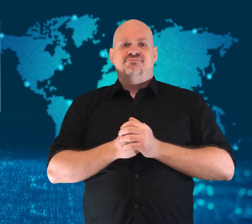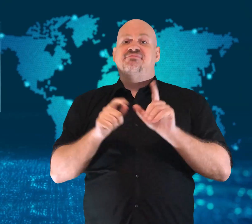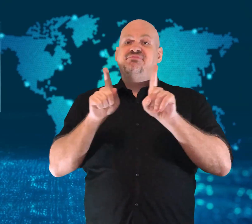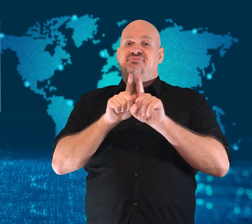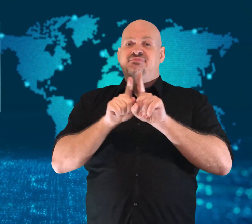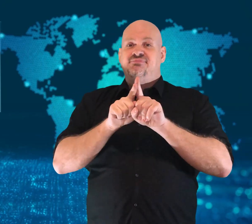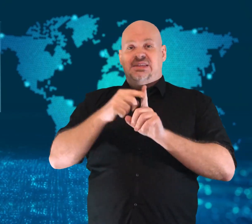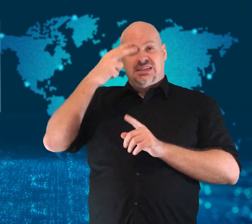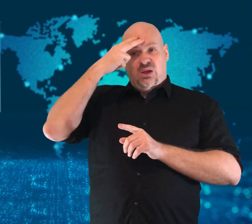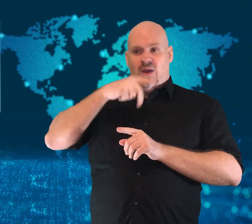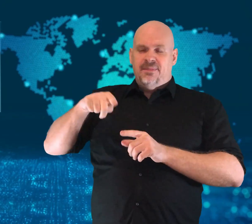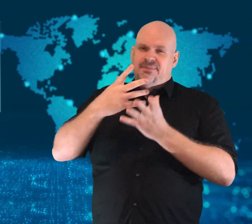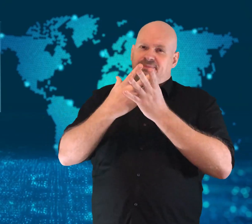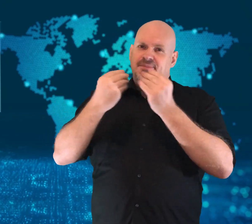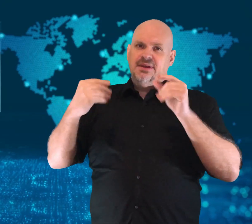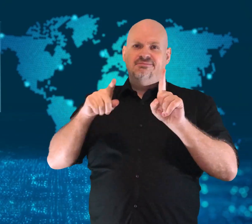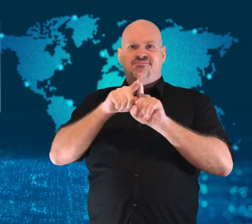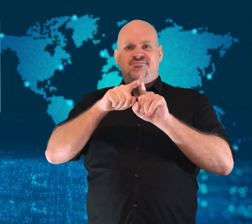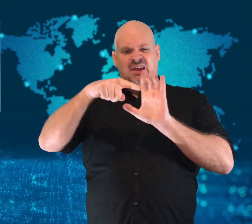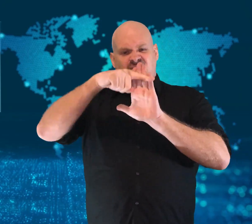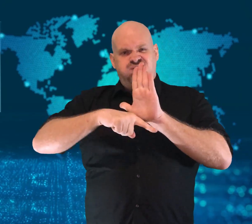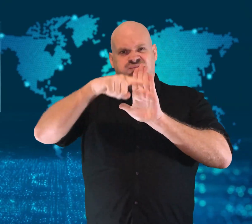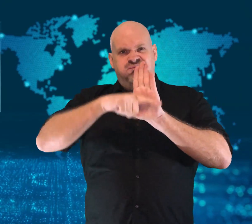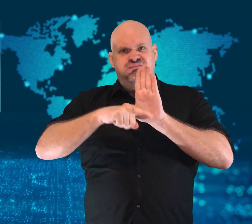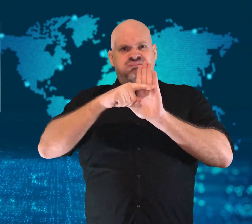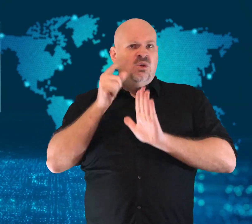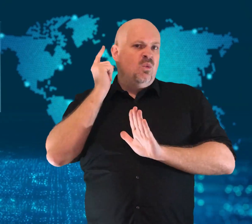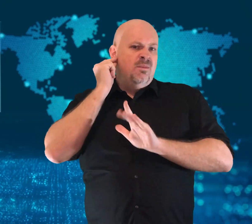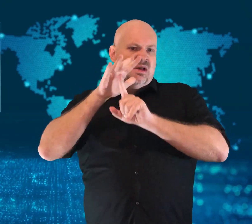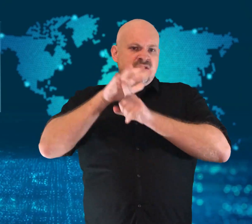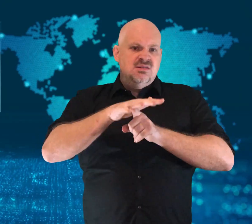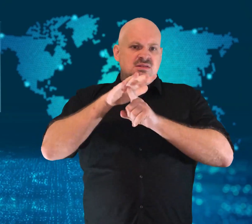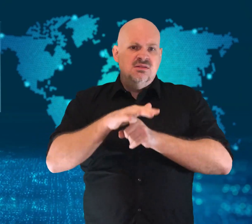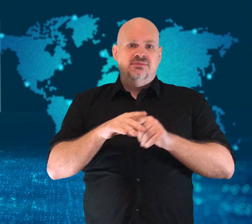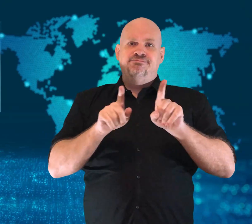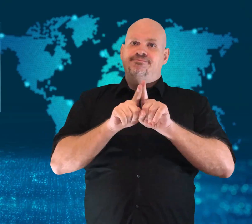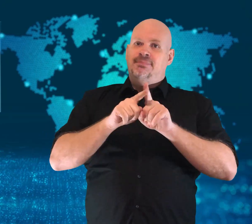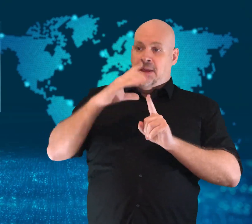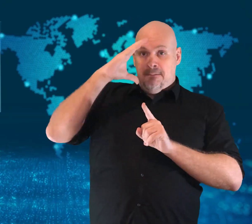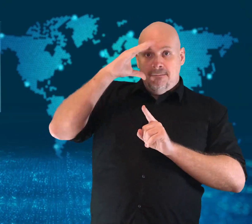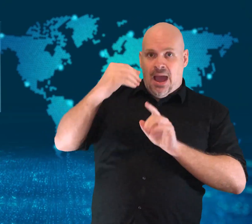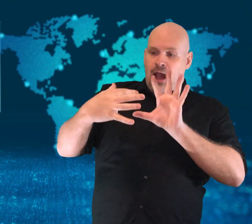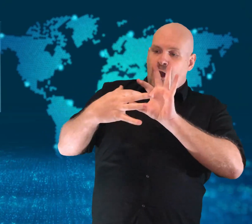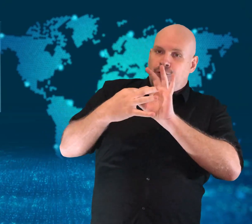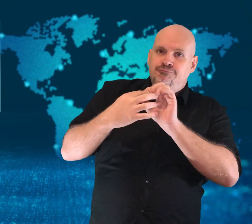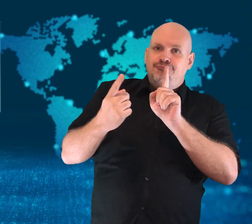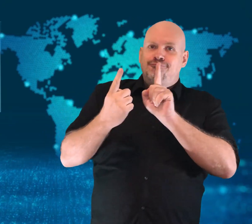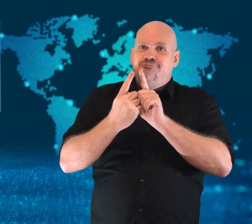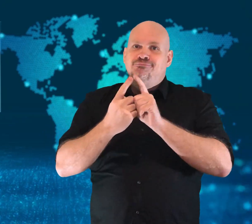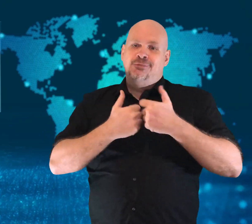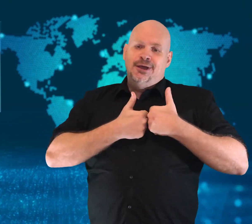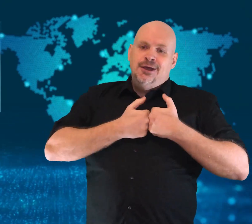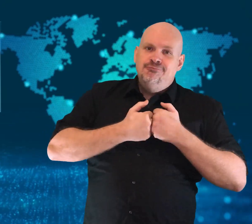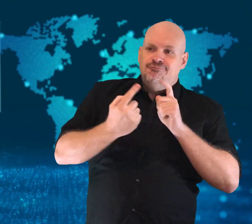They also face other restrictions in the country as well,